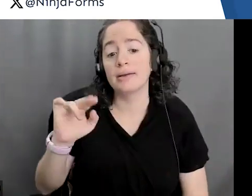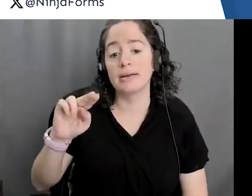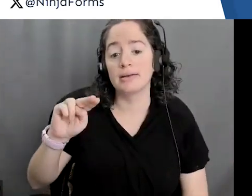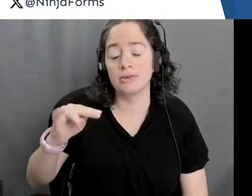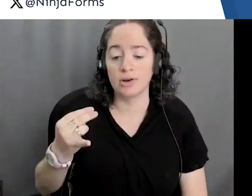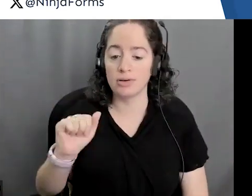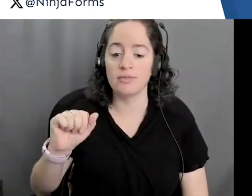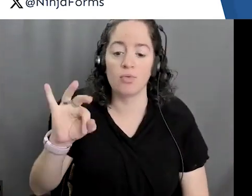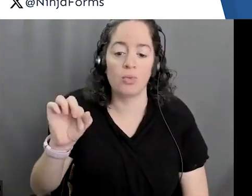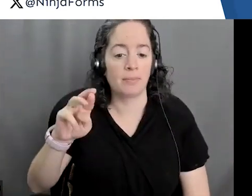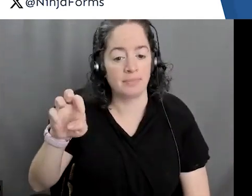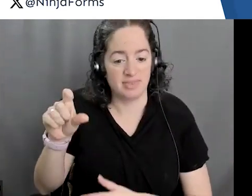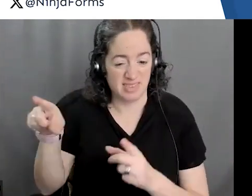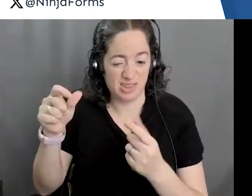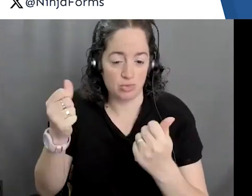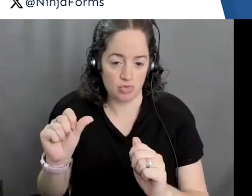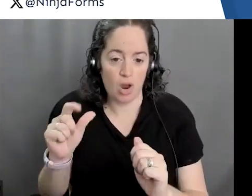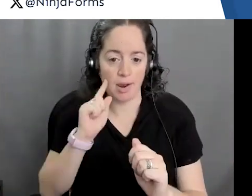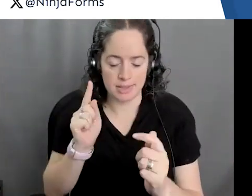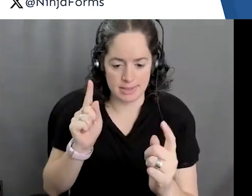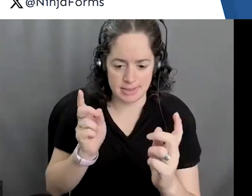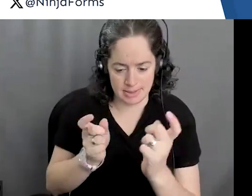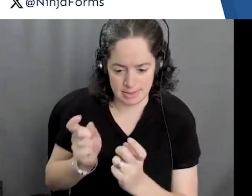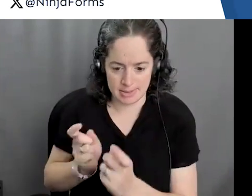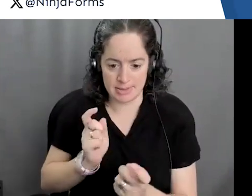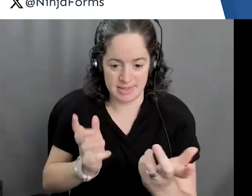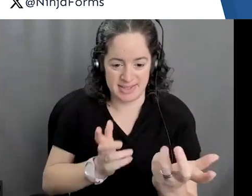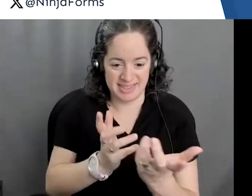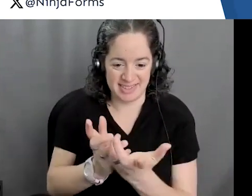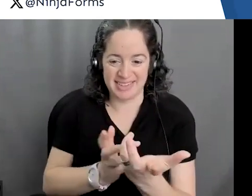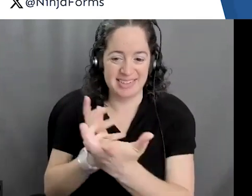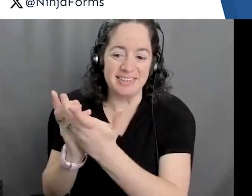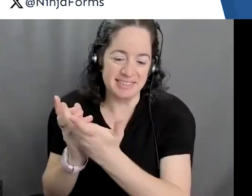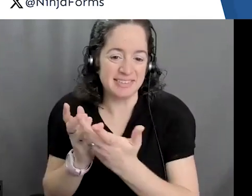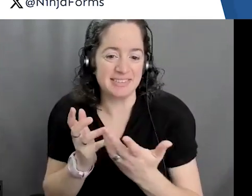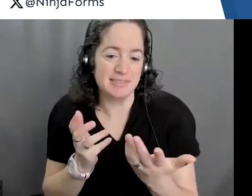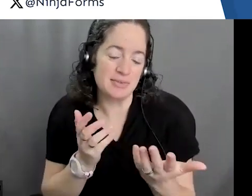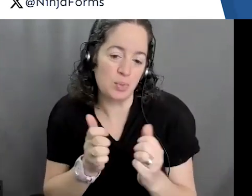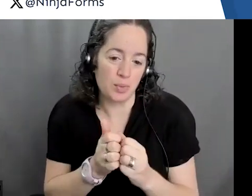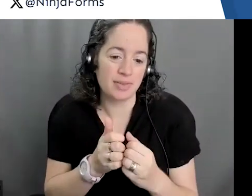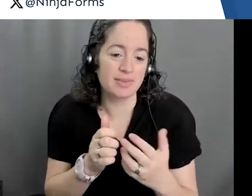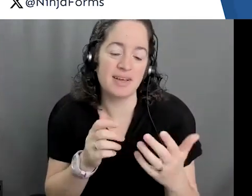If you go to watch the past recordings, you can find a talk from Quay Morgan